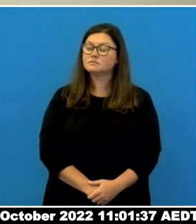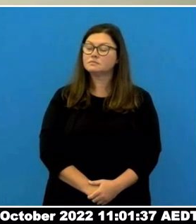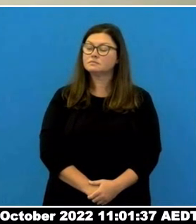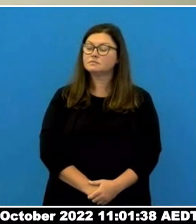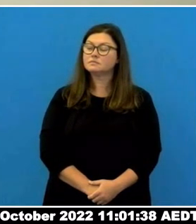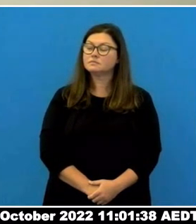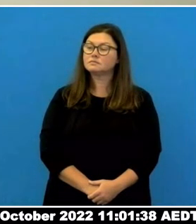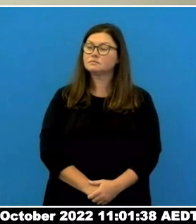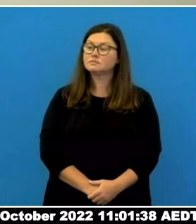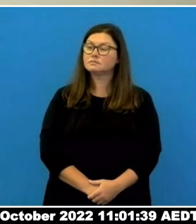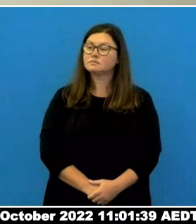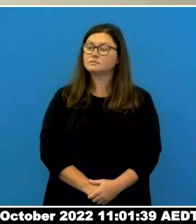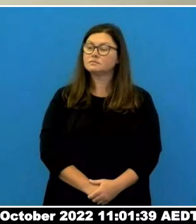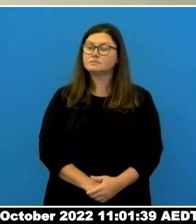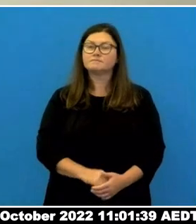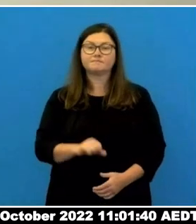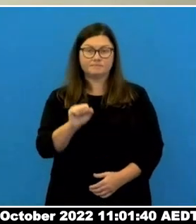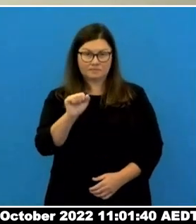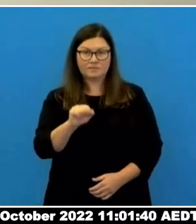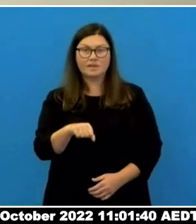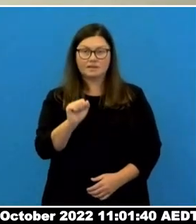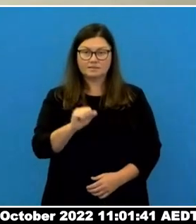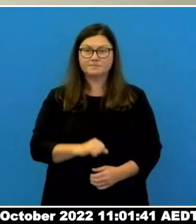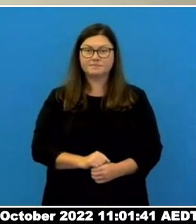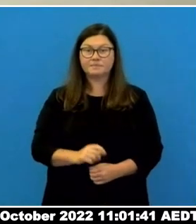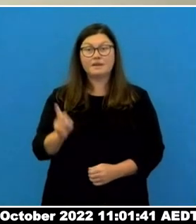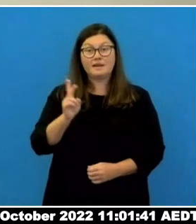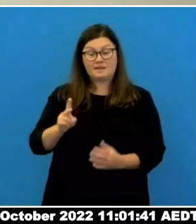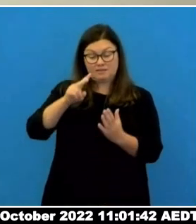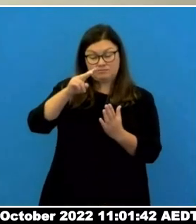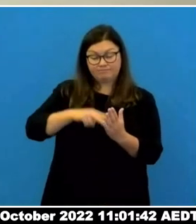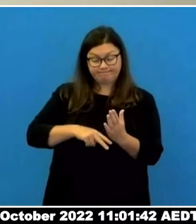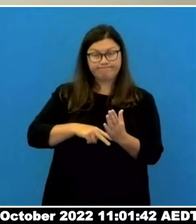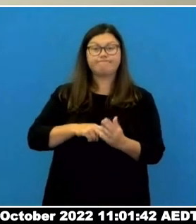Yes. "Prior to being evacuated to Australia for medical treatment,